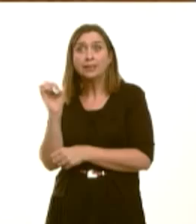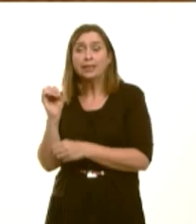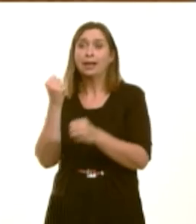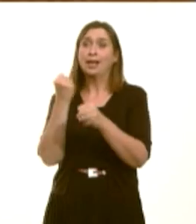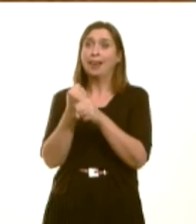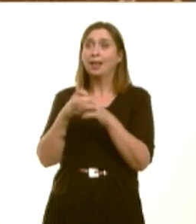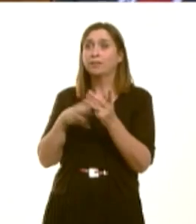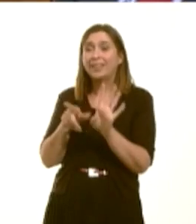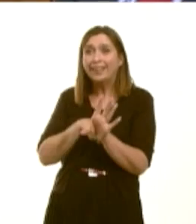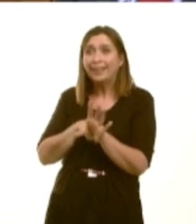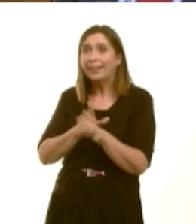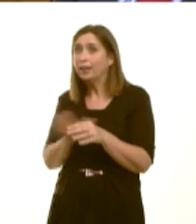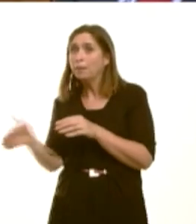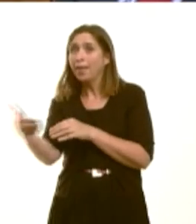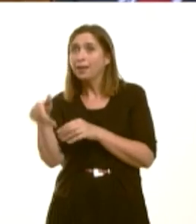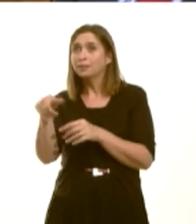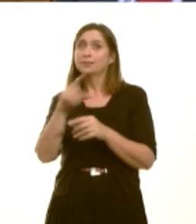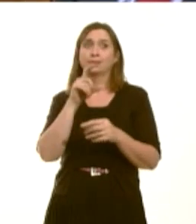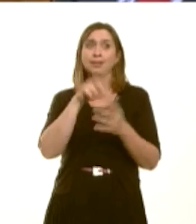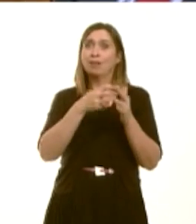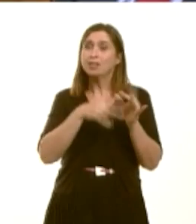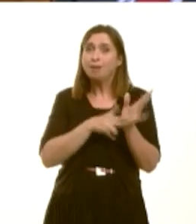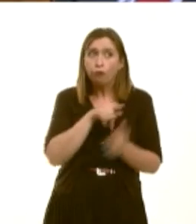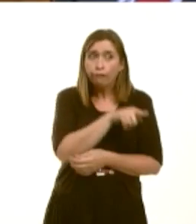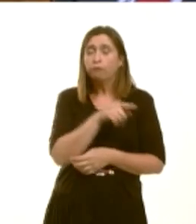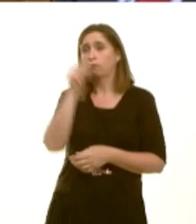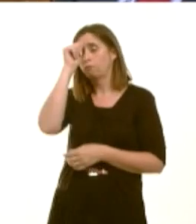Iíve mentioned before, I know theyíre in Ceredigion, being one example of where safety